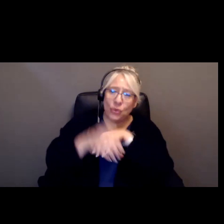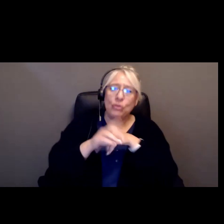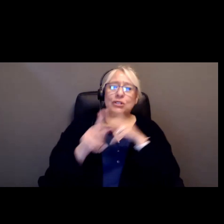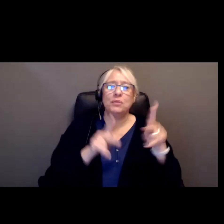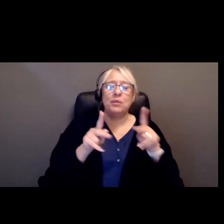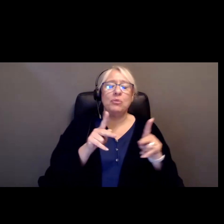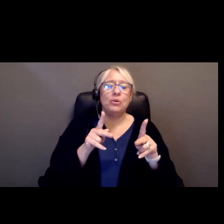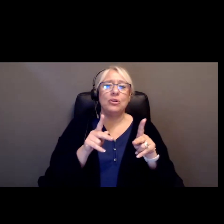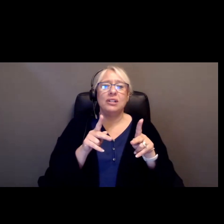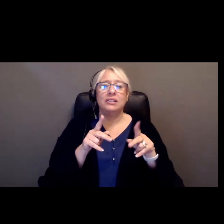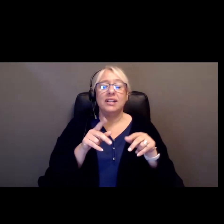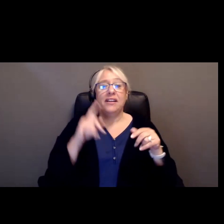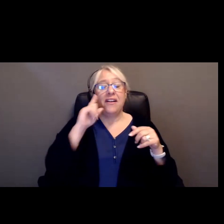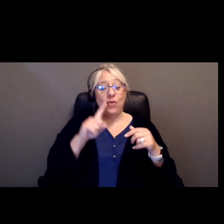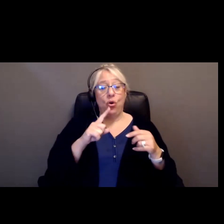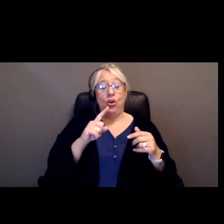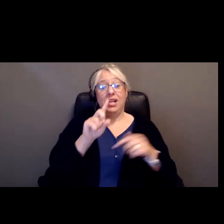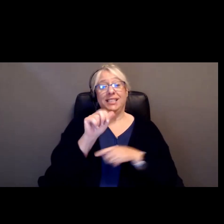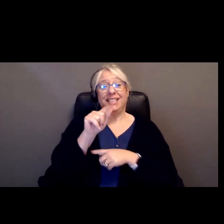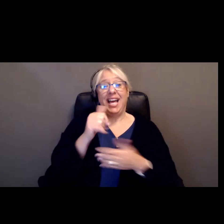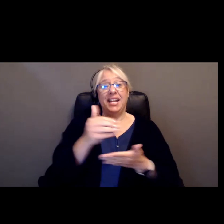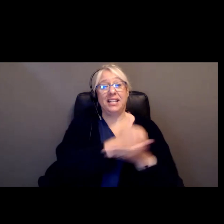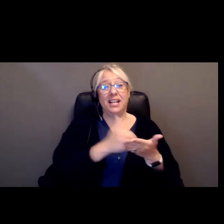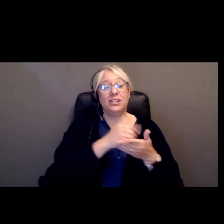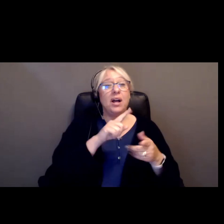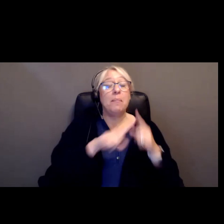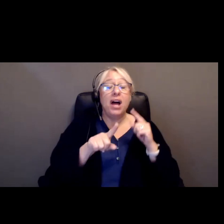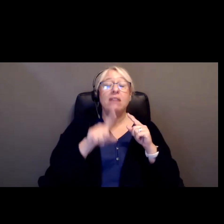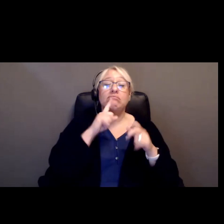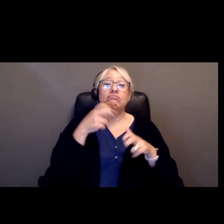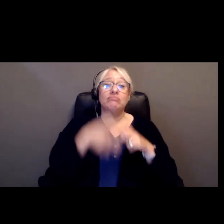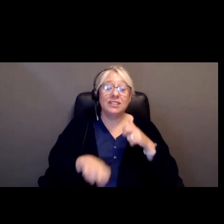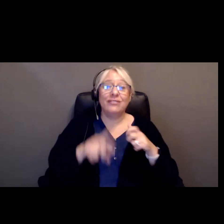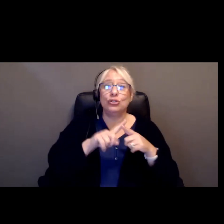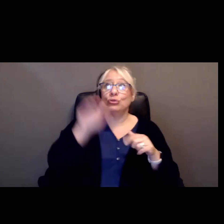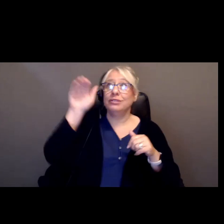data collection, but it's very difficult to mobilize politicians in favor of the rights